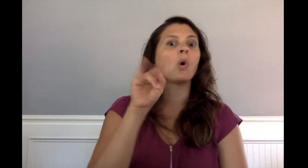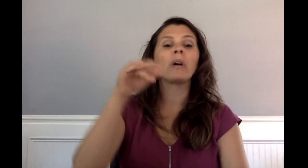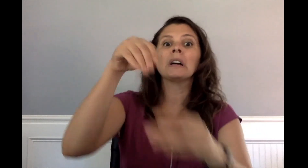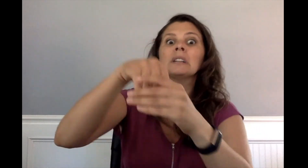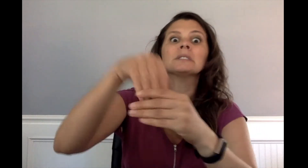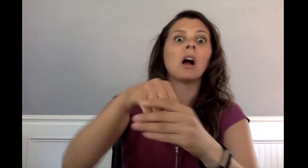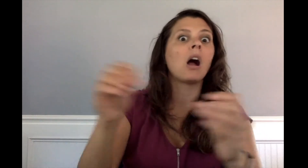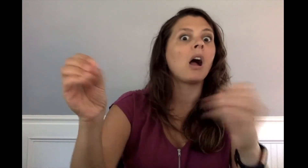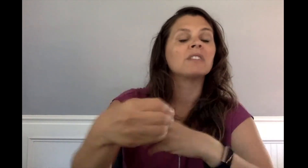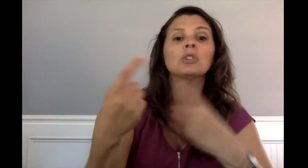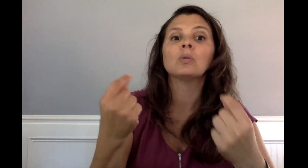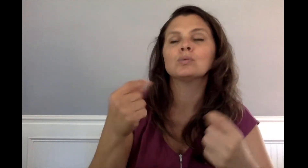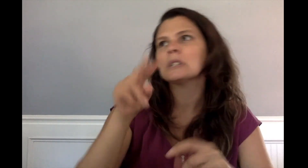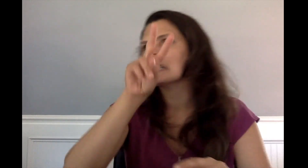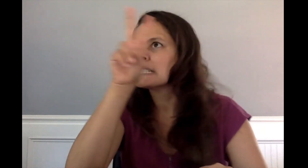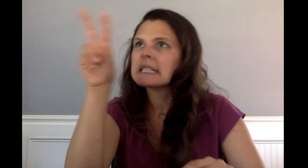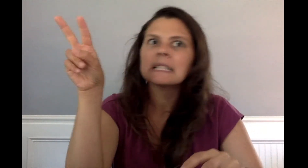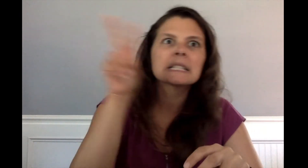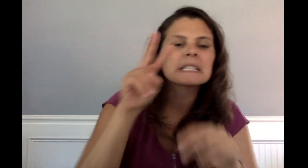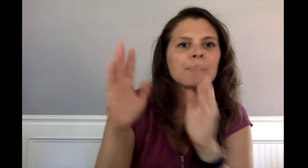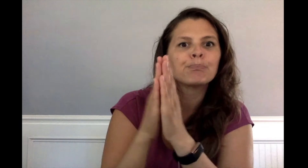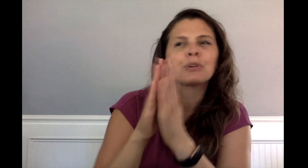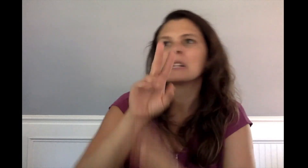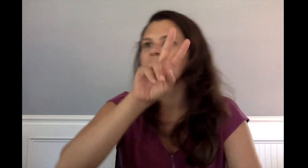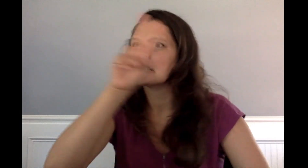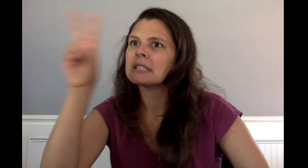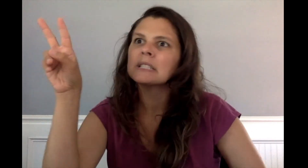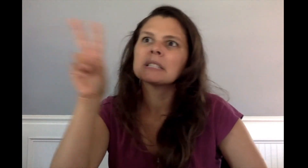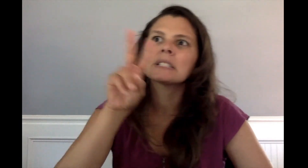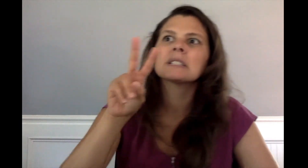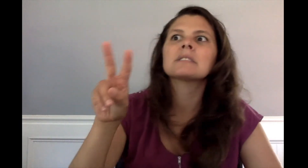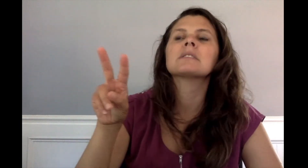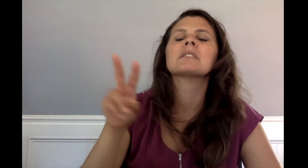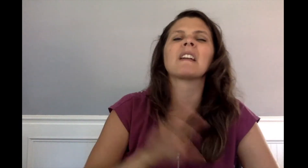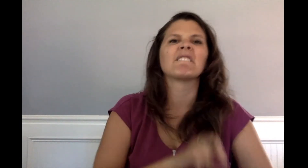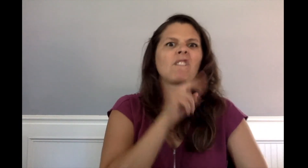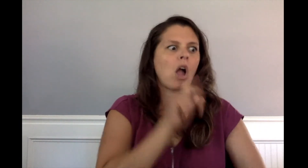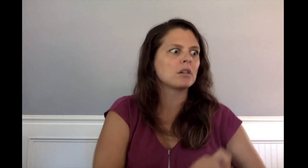Toni was scanning the bookshelves.